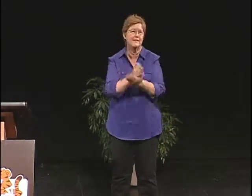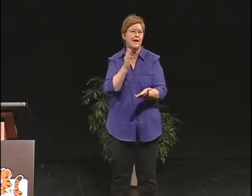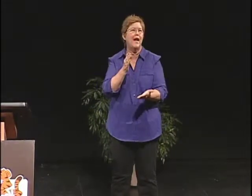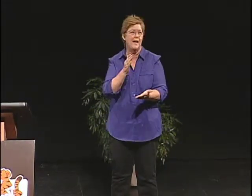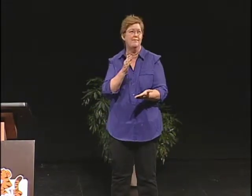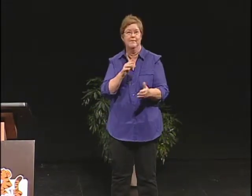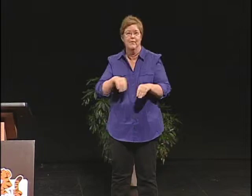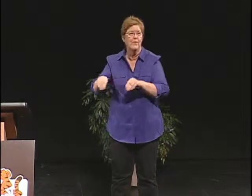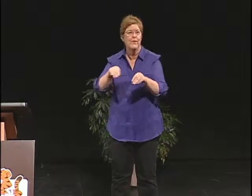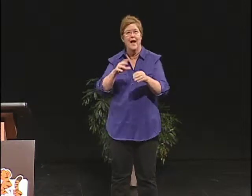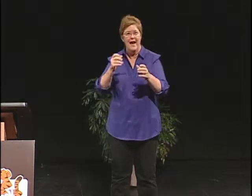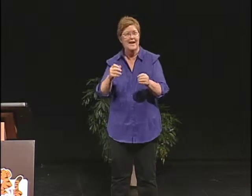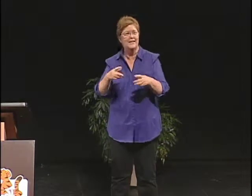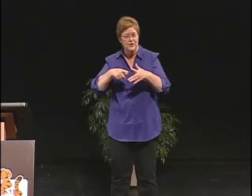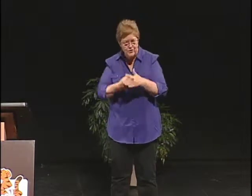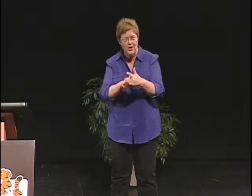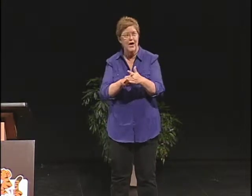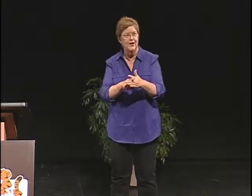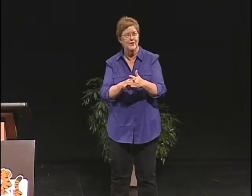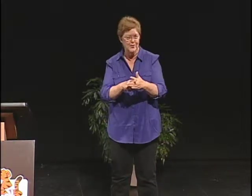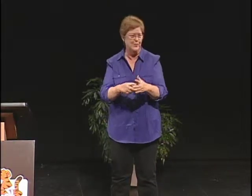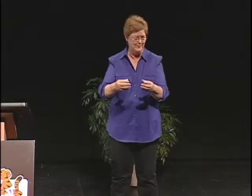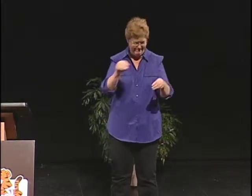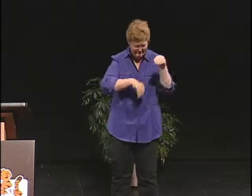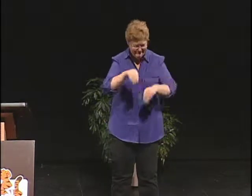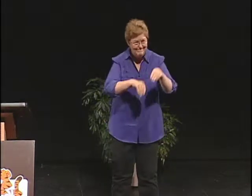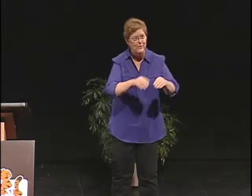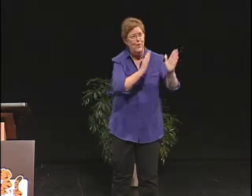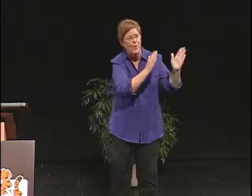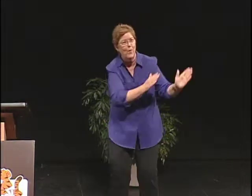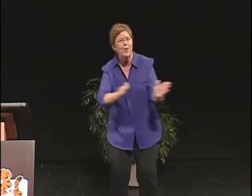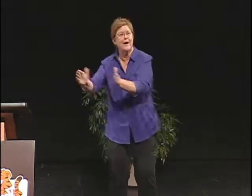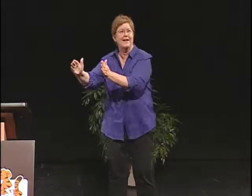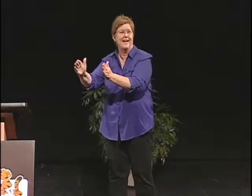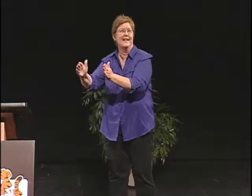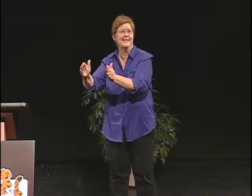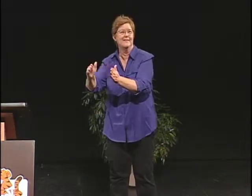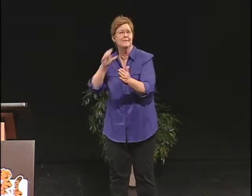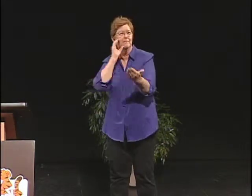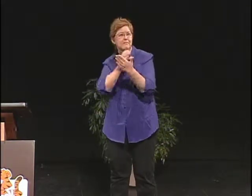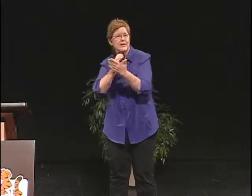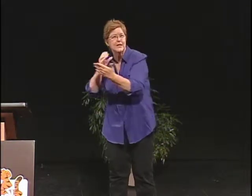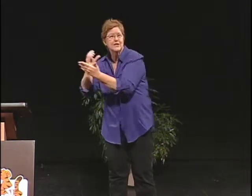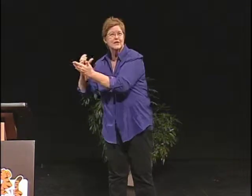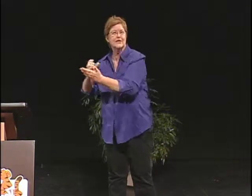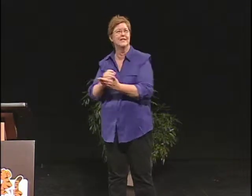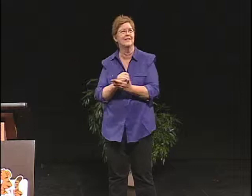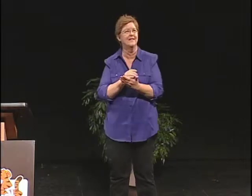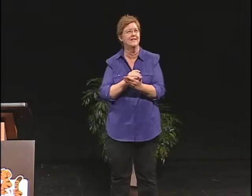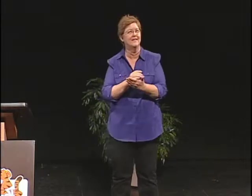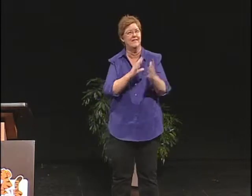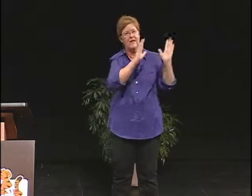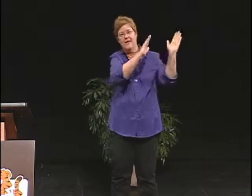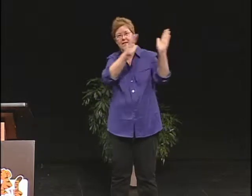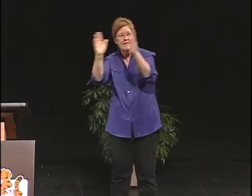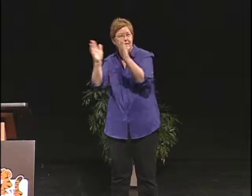And I think we need to start working on trying to organize the items that we have, the photographs,